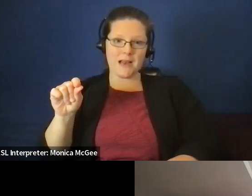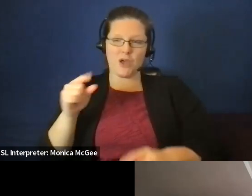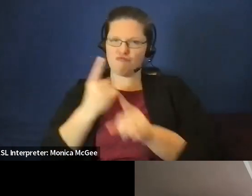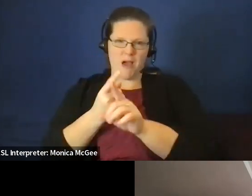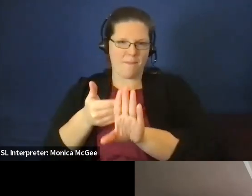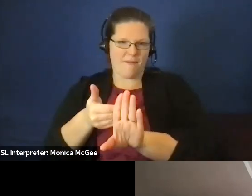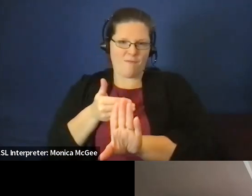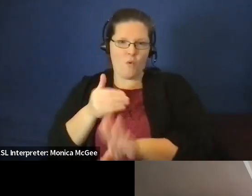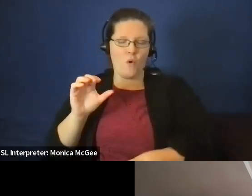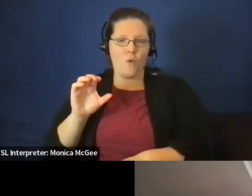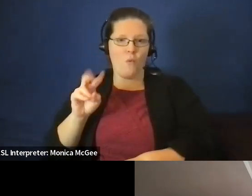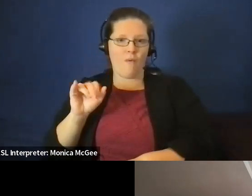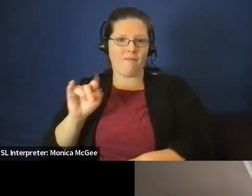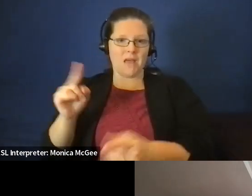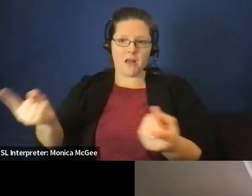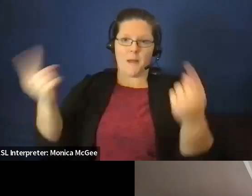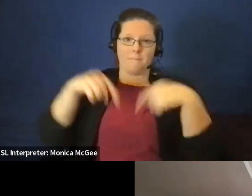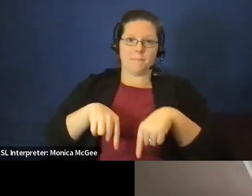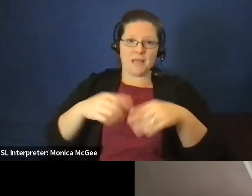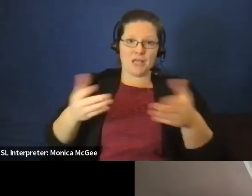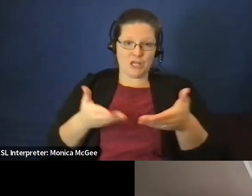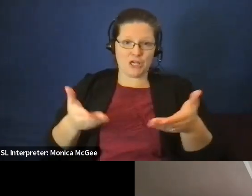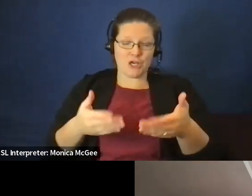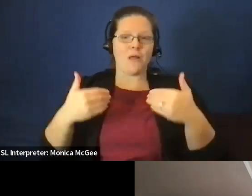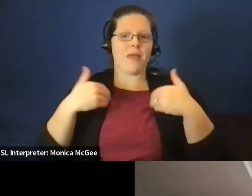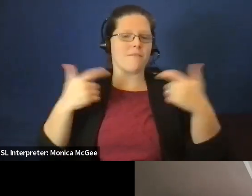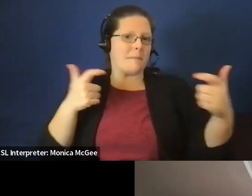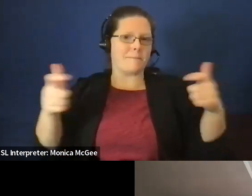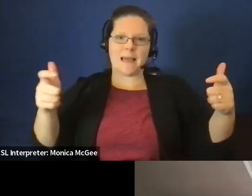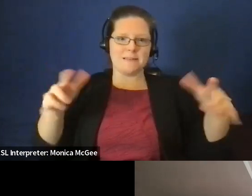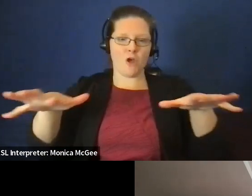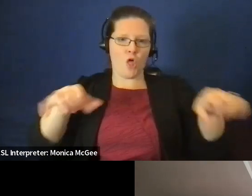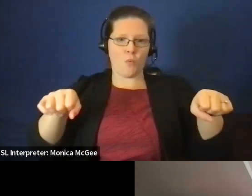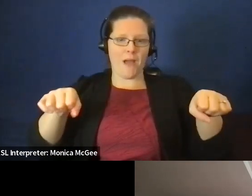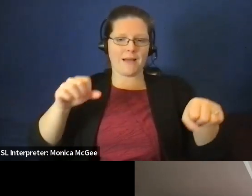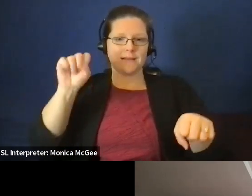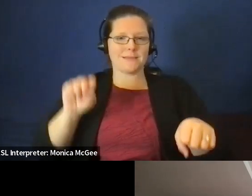being informed. Just to a couple more